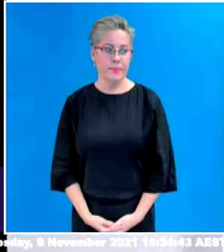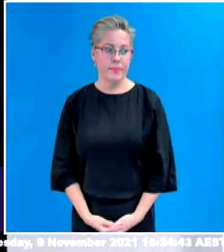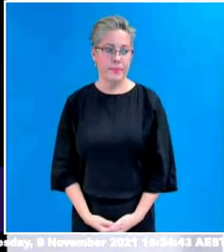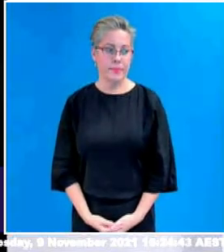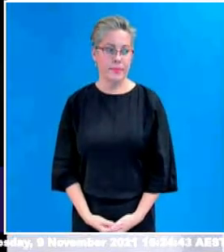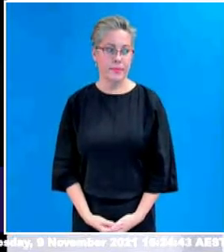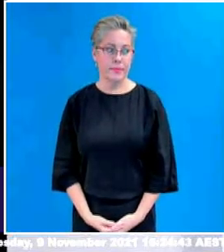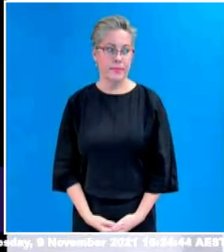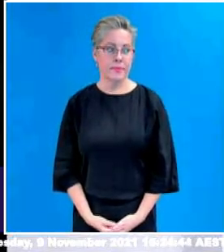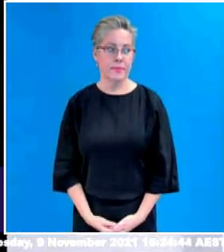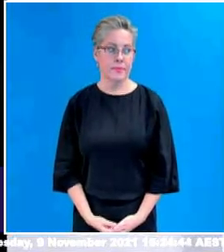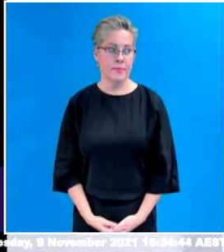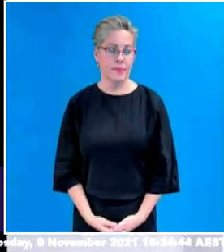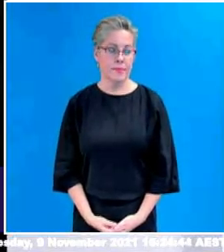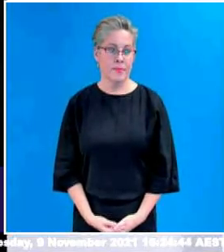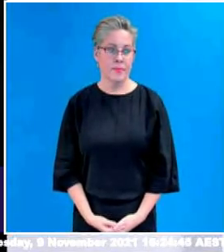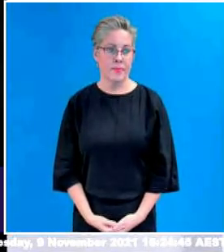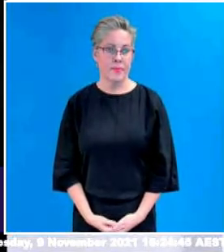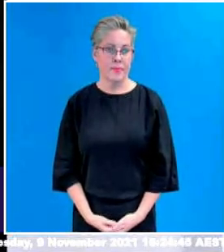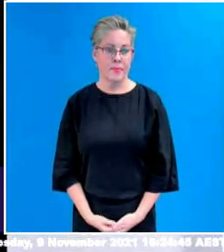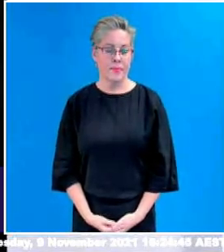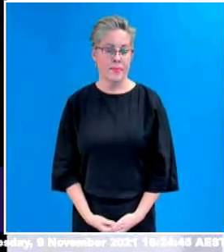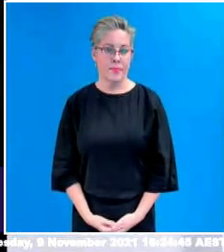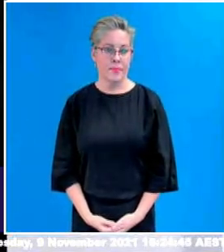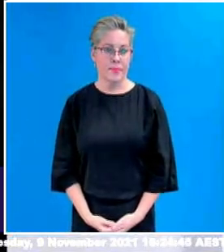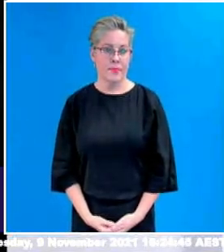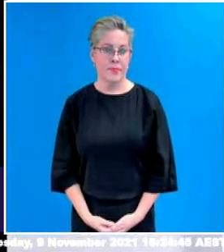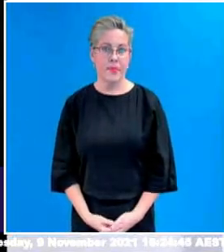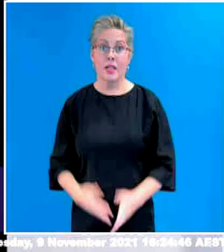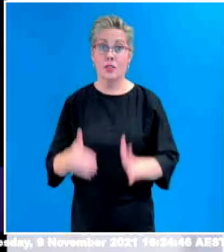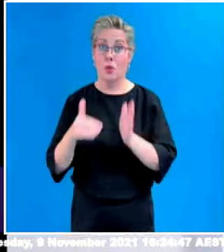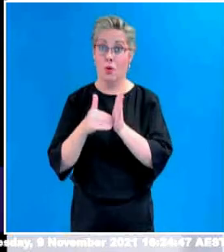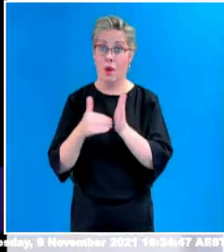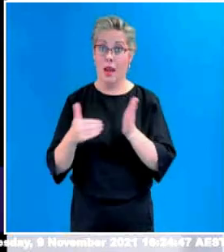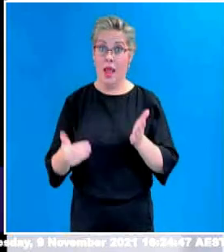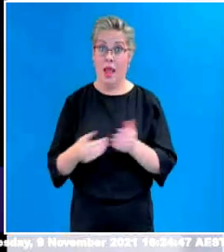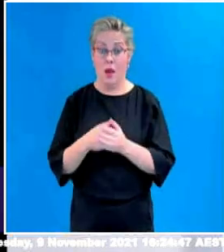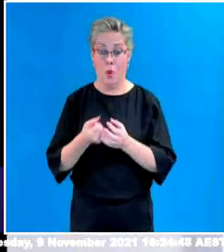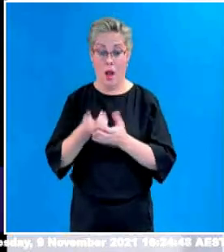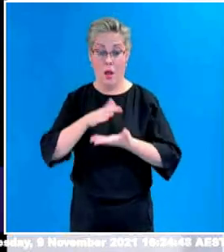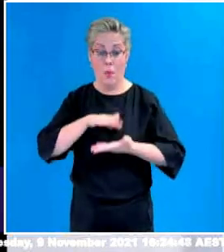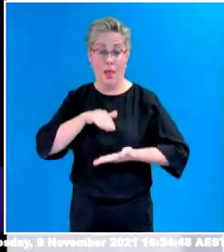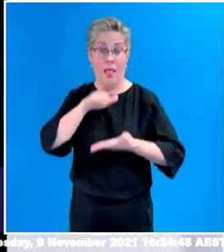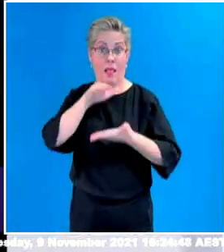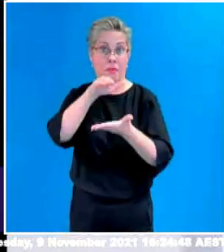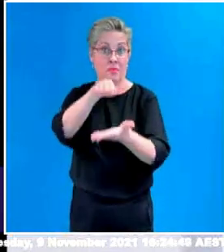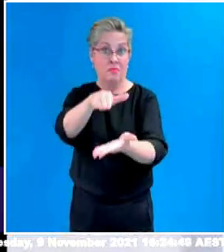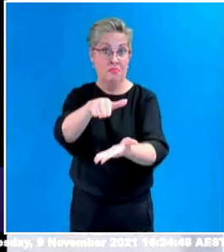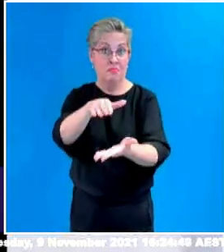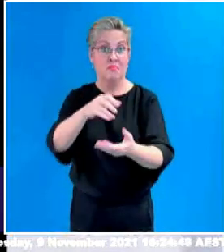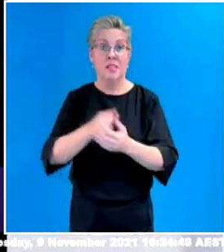Commissioners, can I tender into evidence the two papers referred in